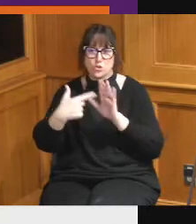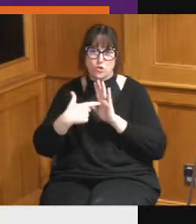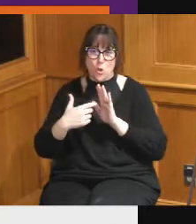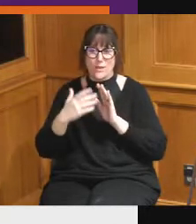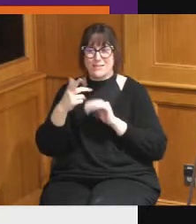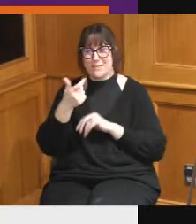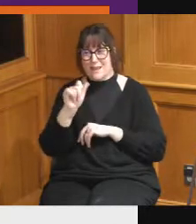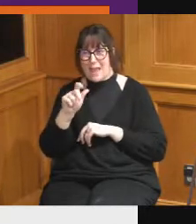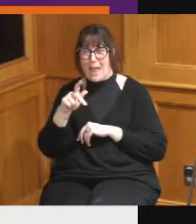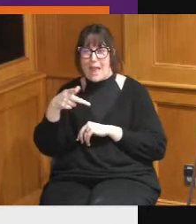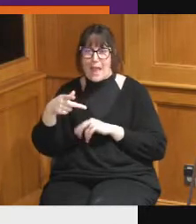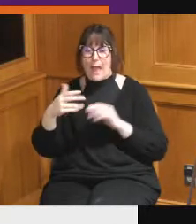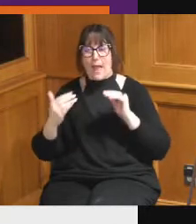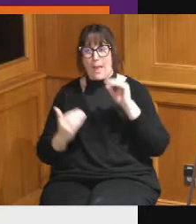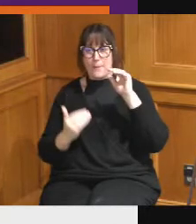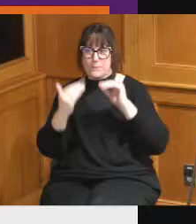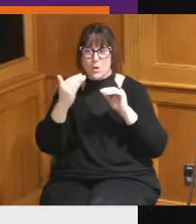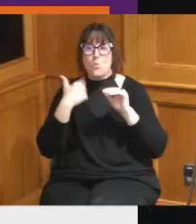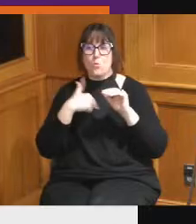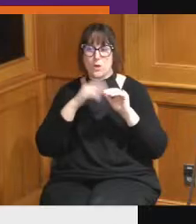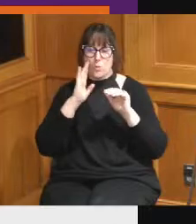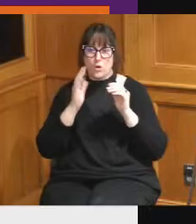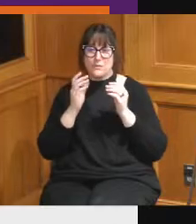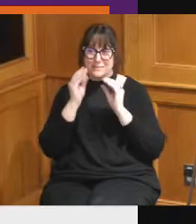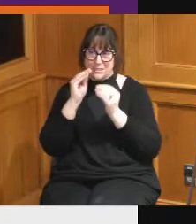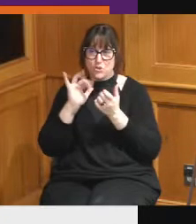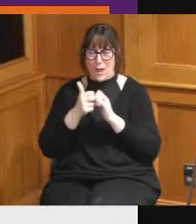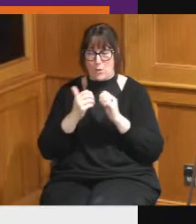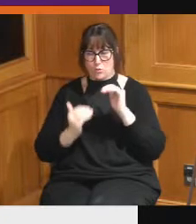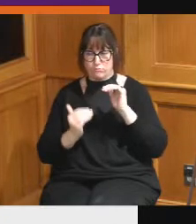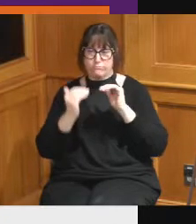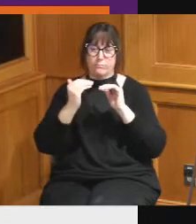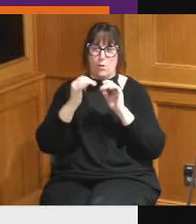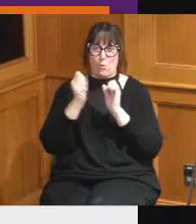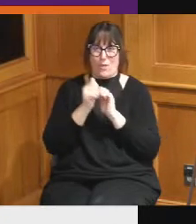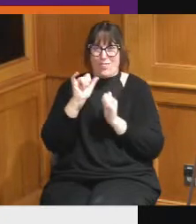going to figure out how to help fill that Gap but it comes after a complete project analysis like